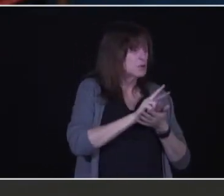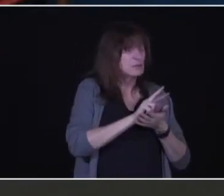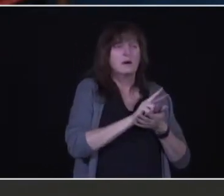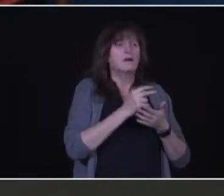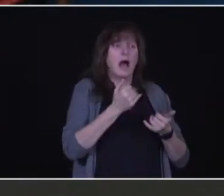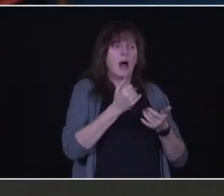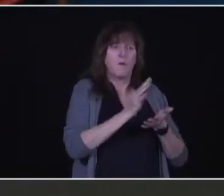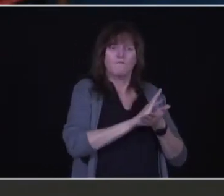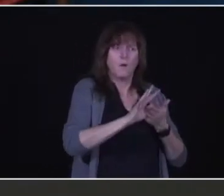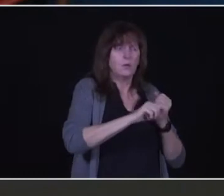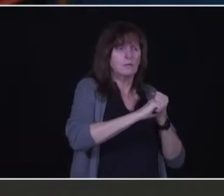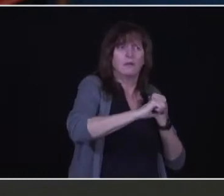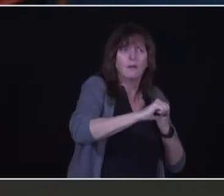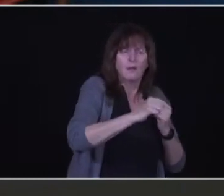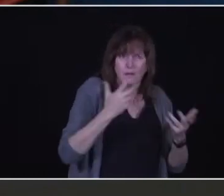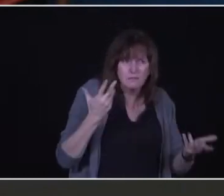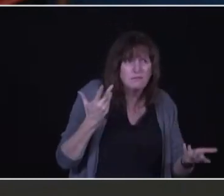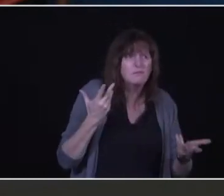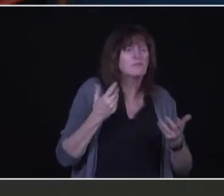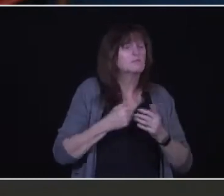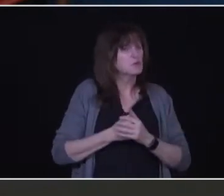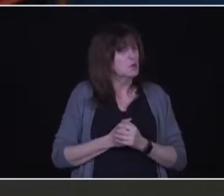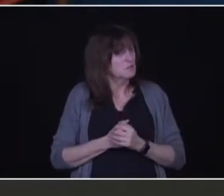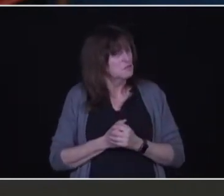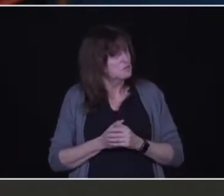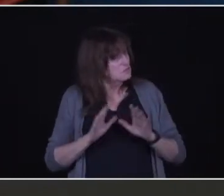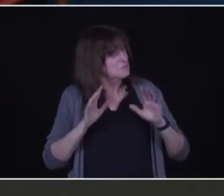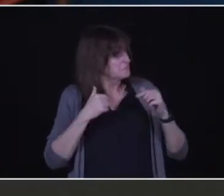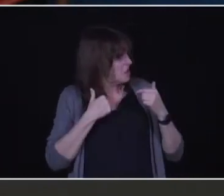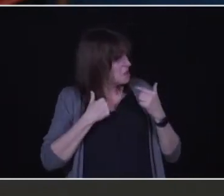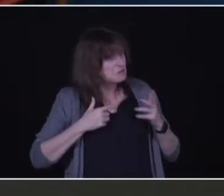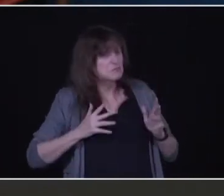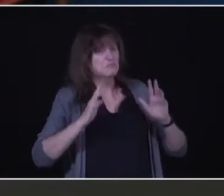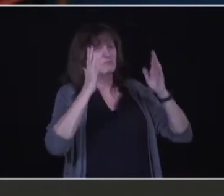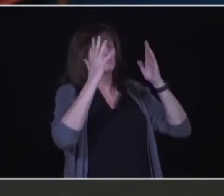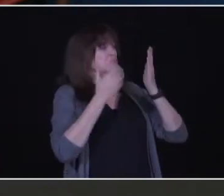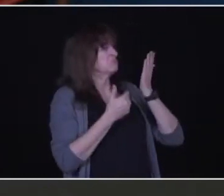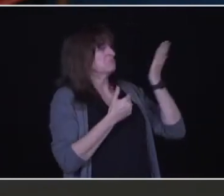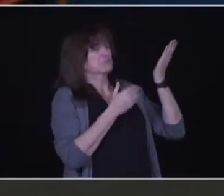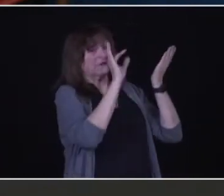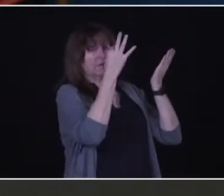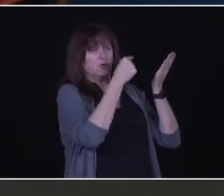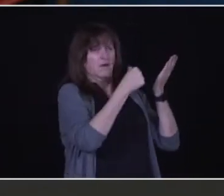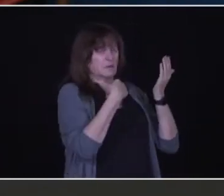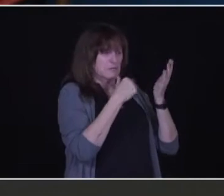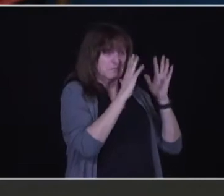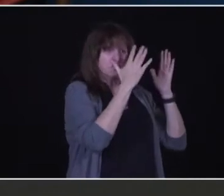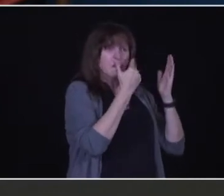very grateful to the federal government for actually changing the program, enhancing the program, and lengthening the program from 2 weeks